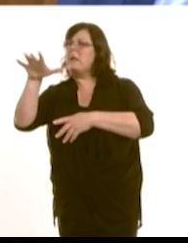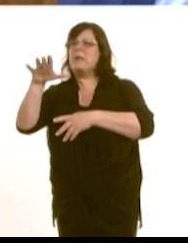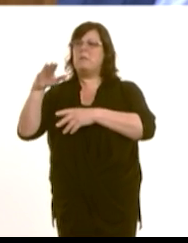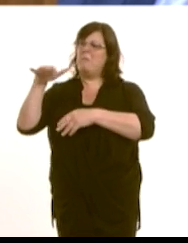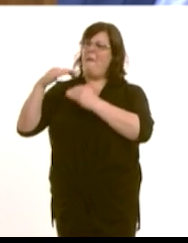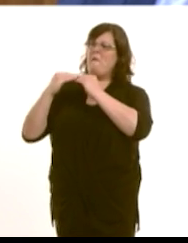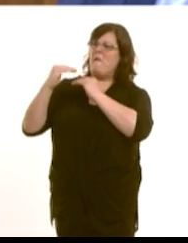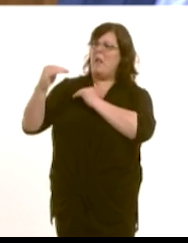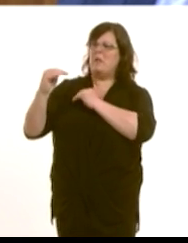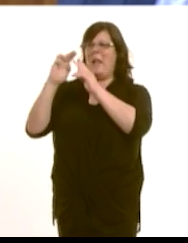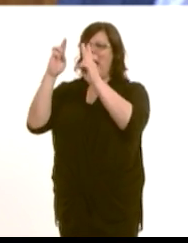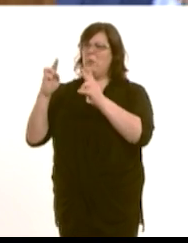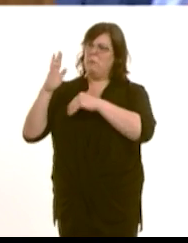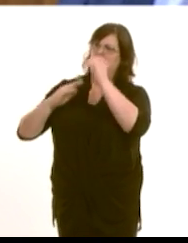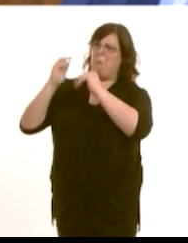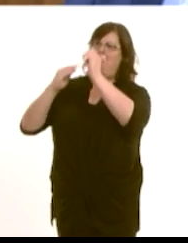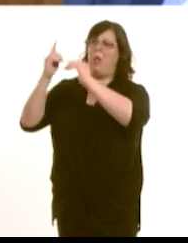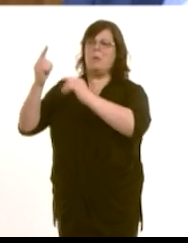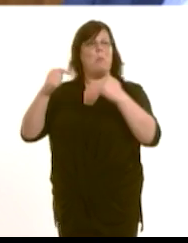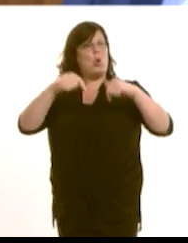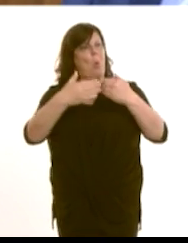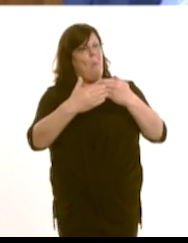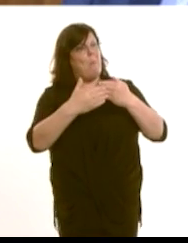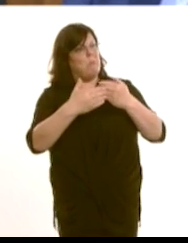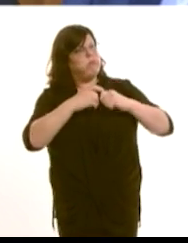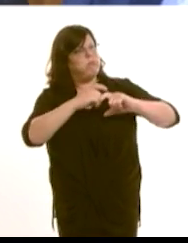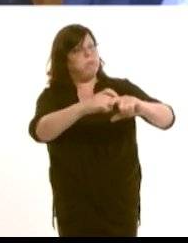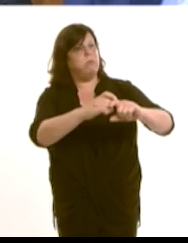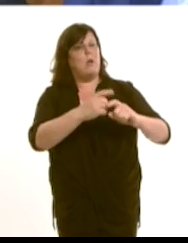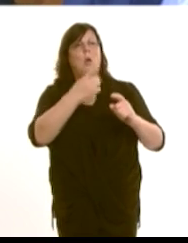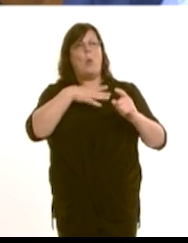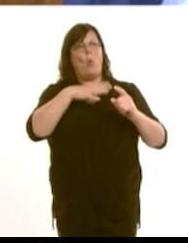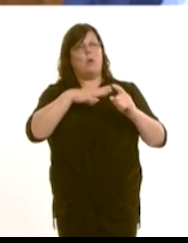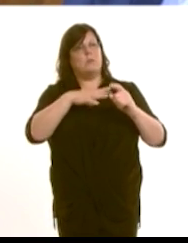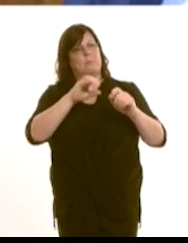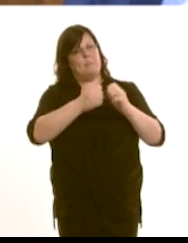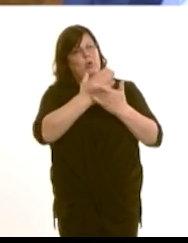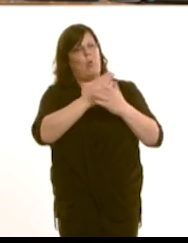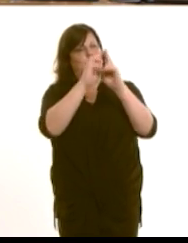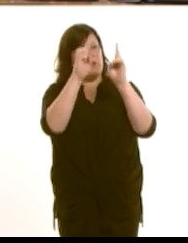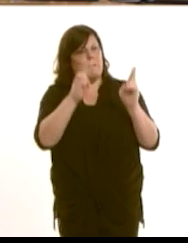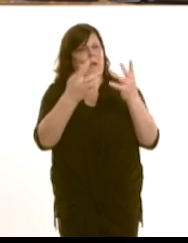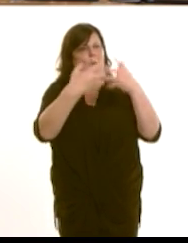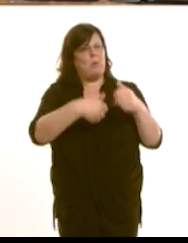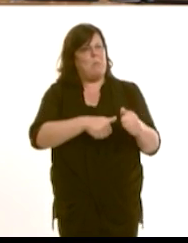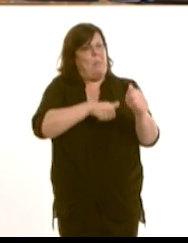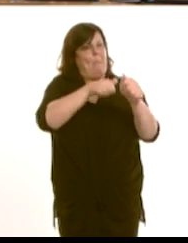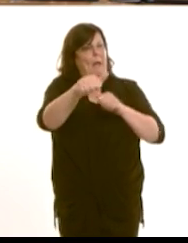the governing bodies in order to deliver as many accessible facilities of the highest standard that we can across Wales. Vikki Howells: 4.